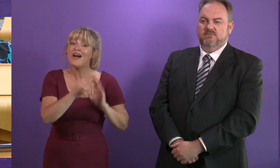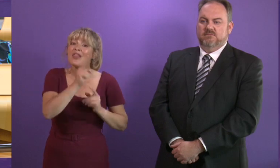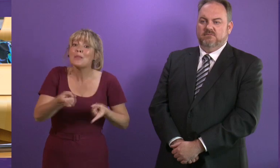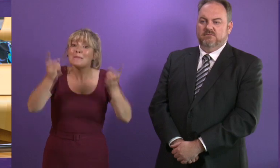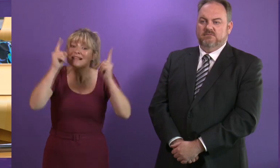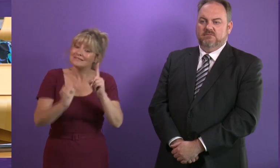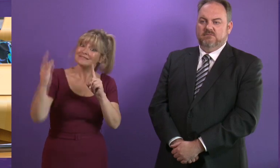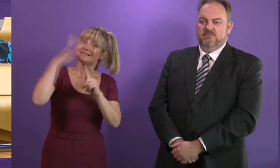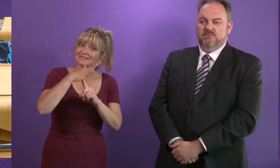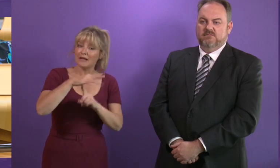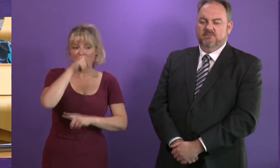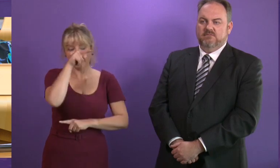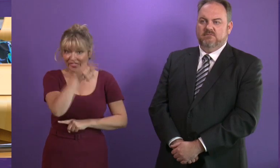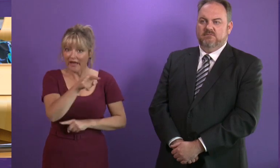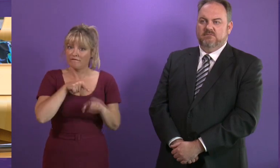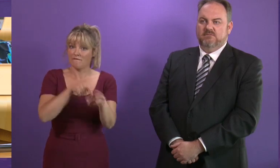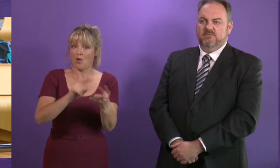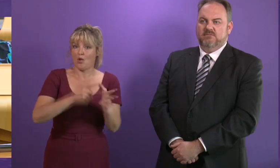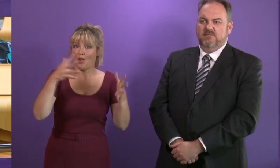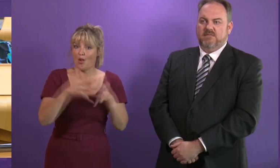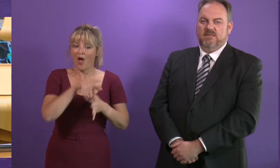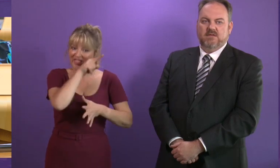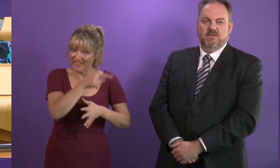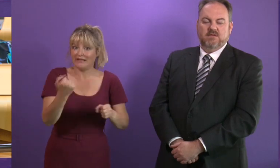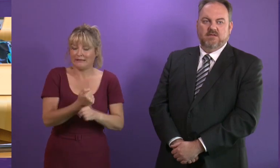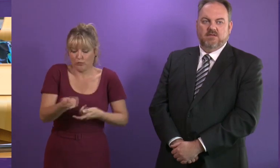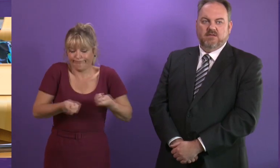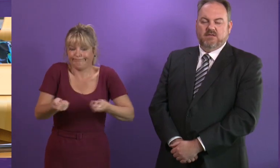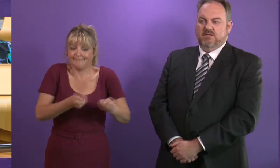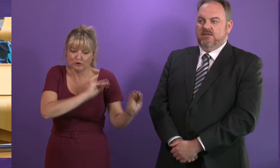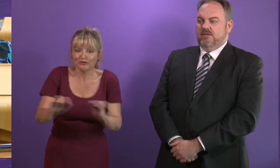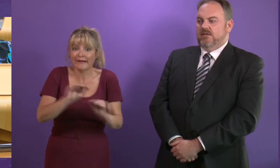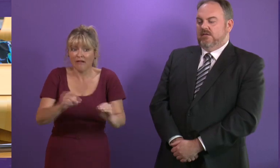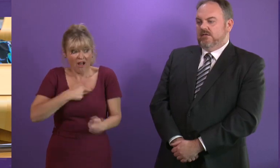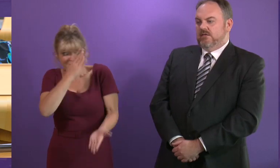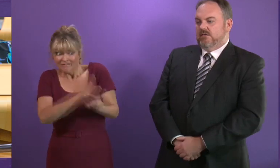make sure that the arrangements are in place. I have every faith in the chief constable and Police Scotland to ensure that that is the case.